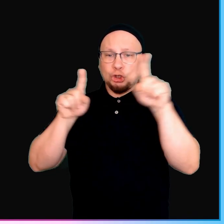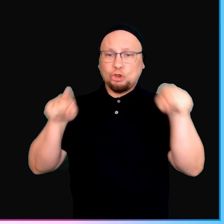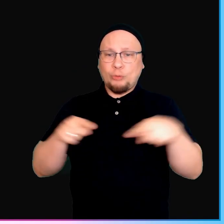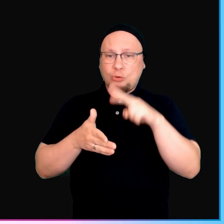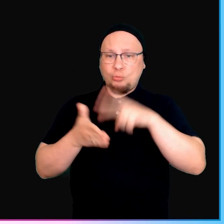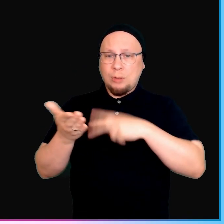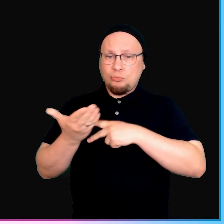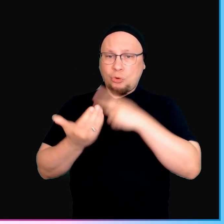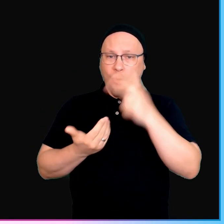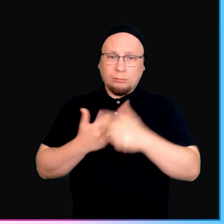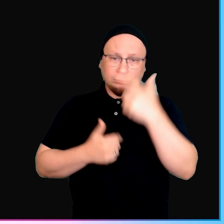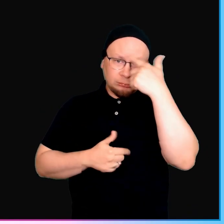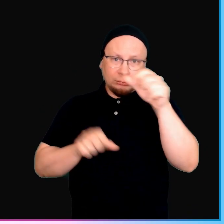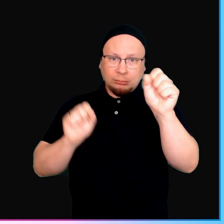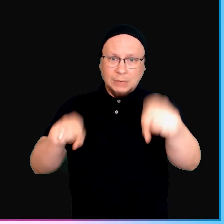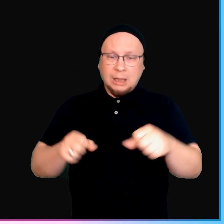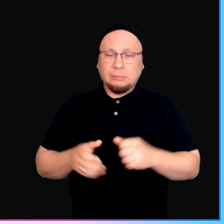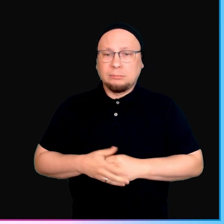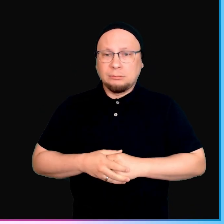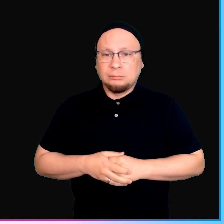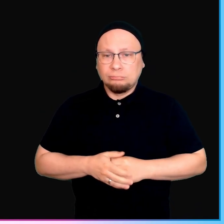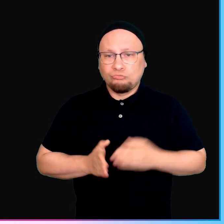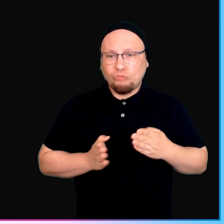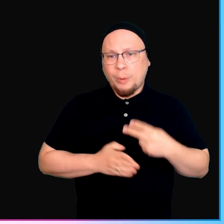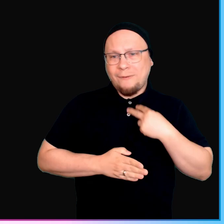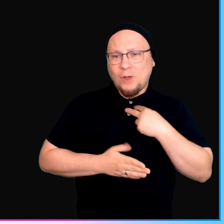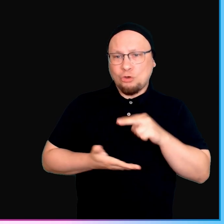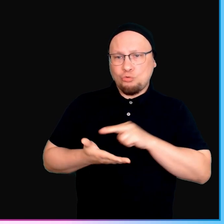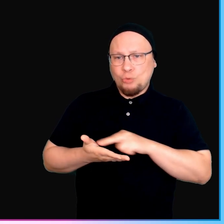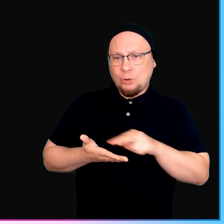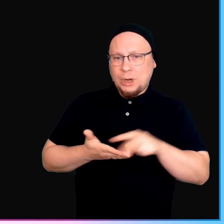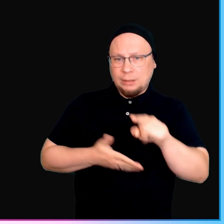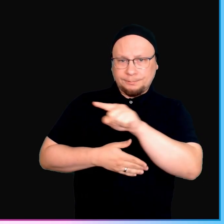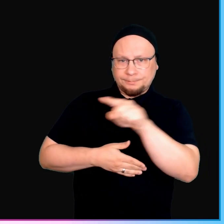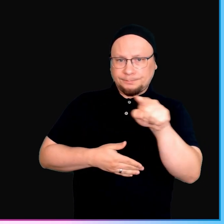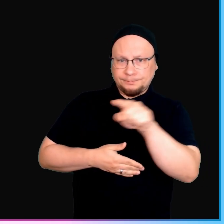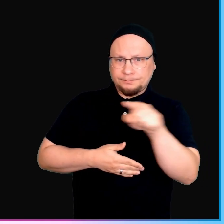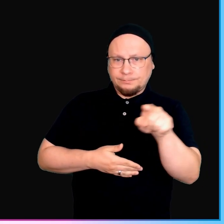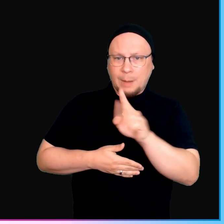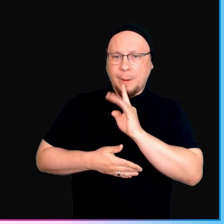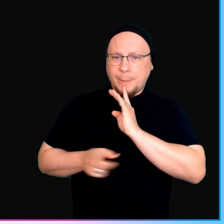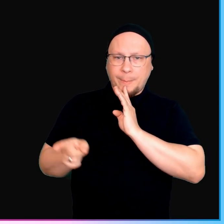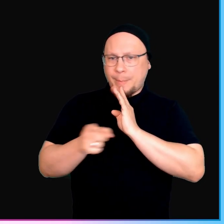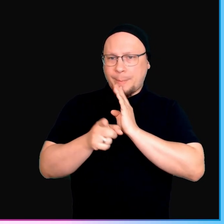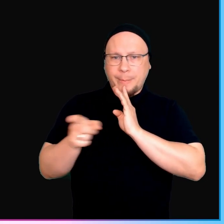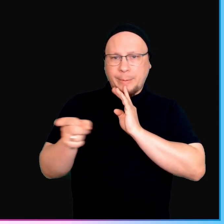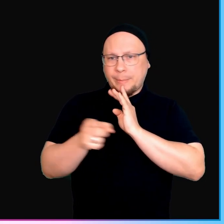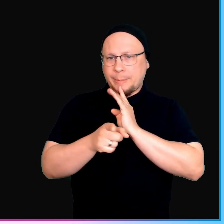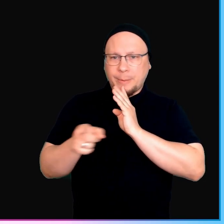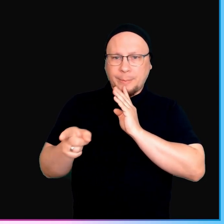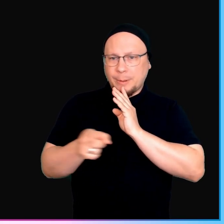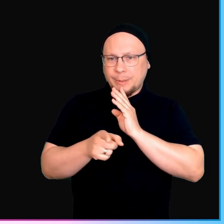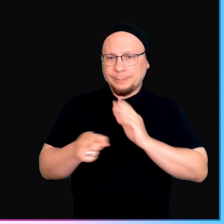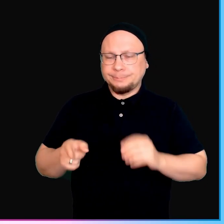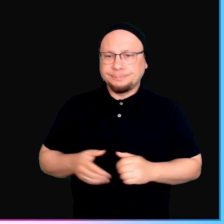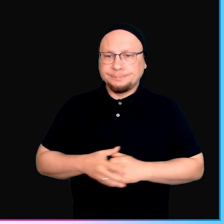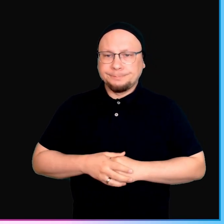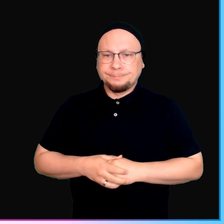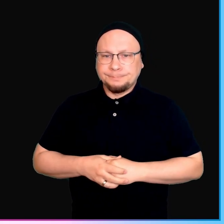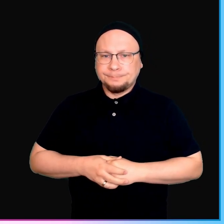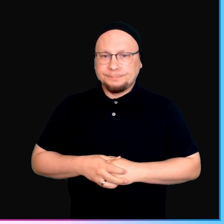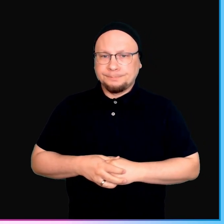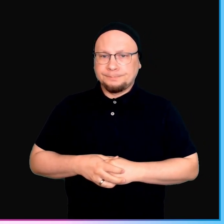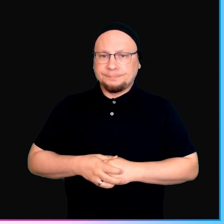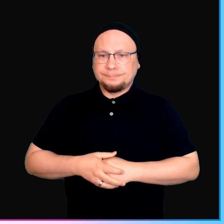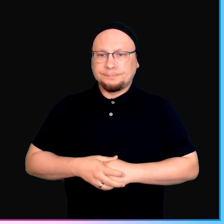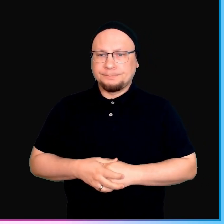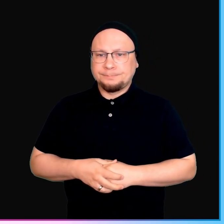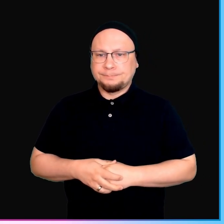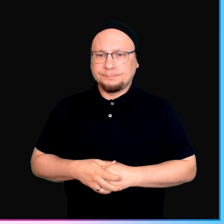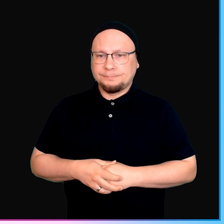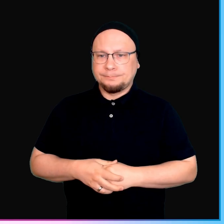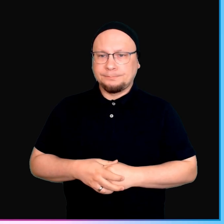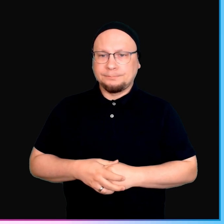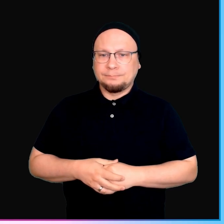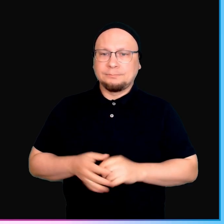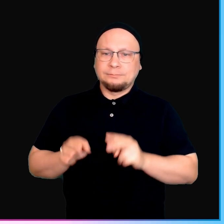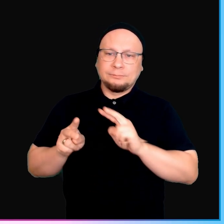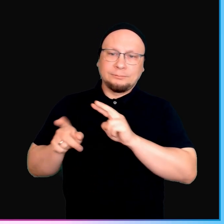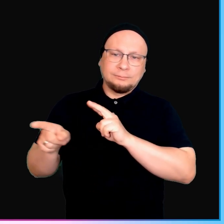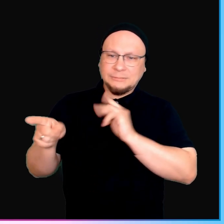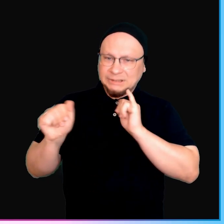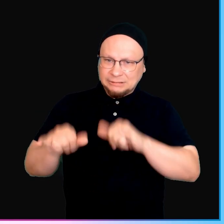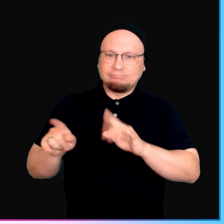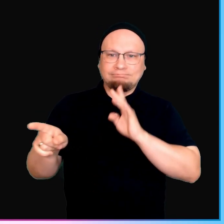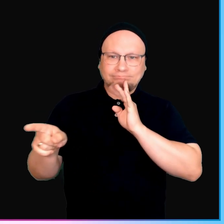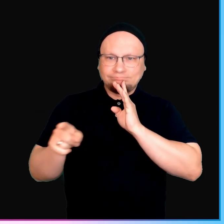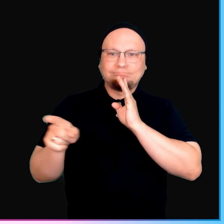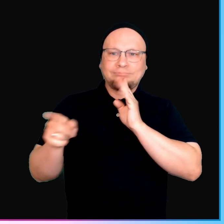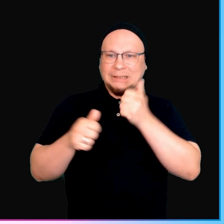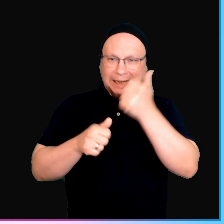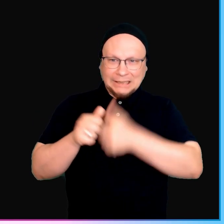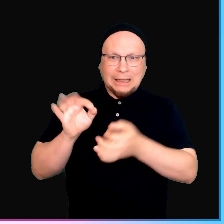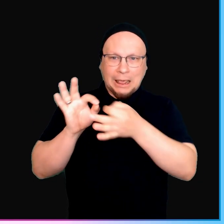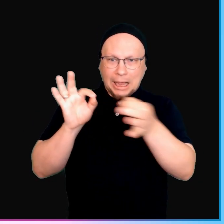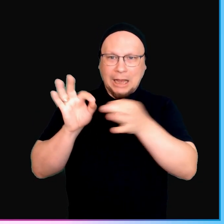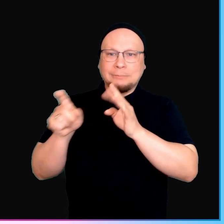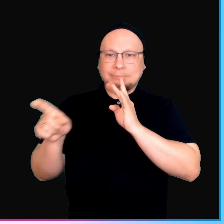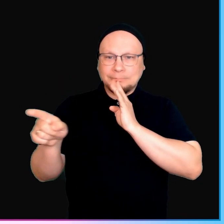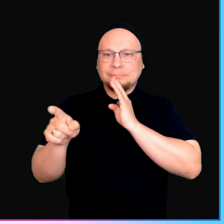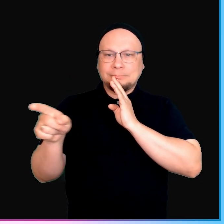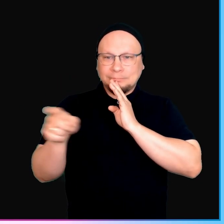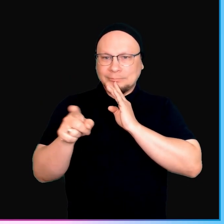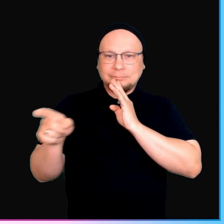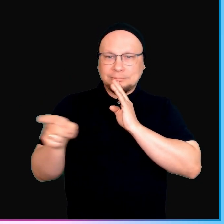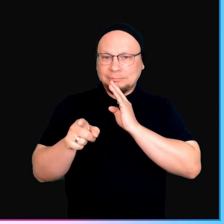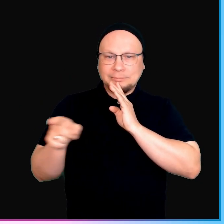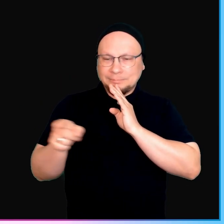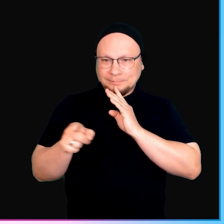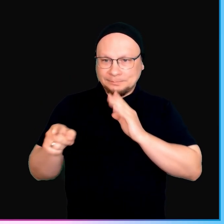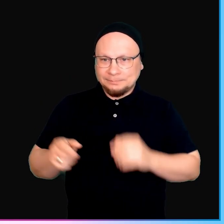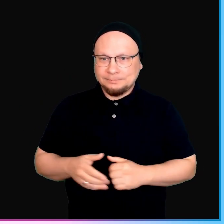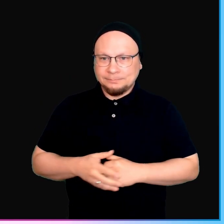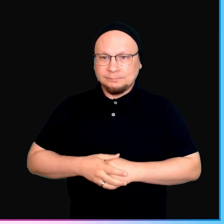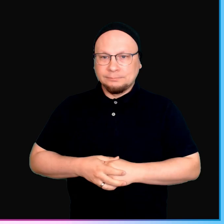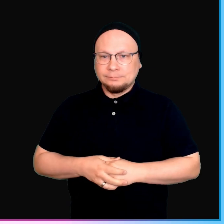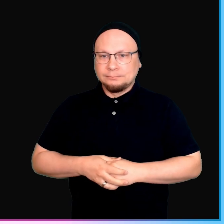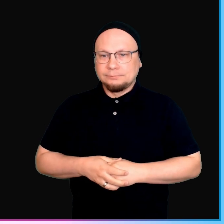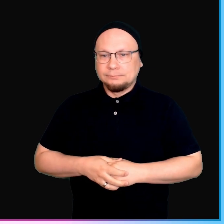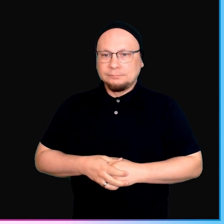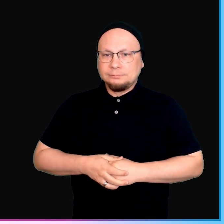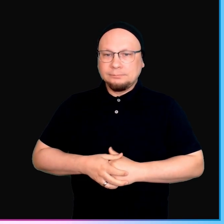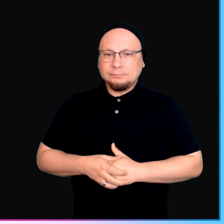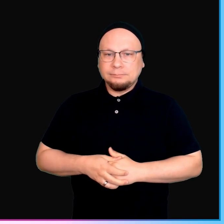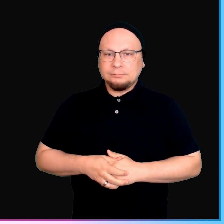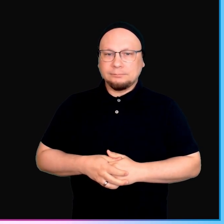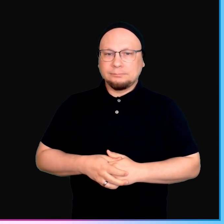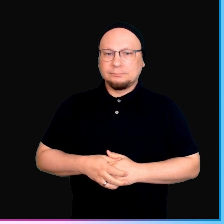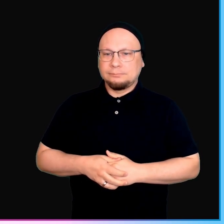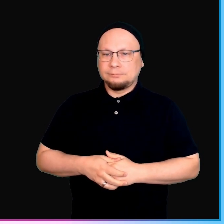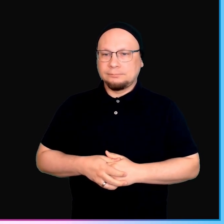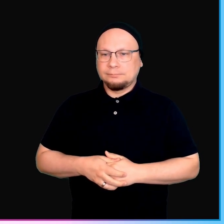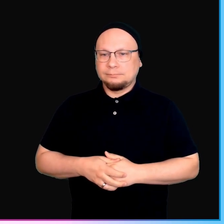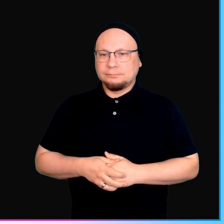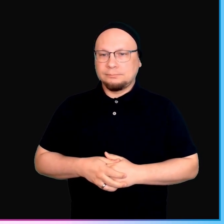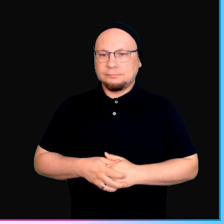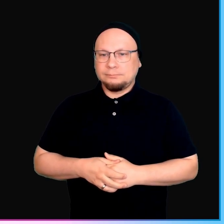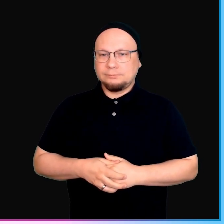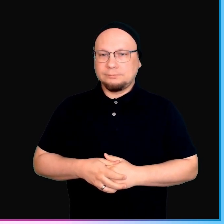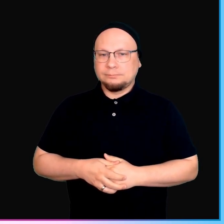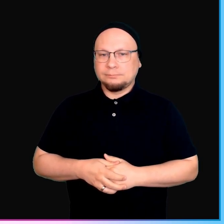[On screen text read]